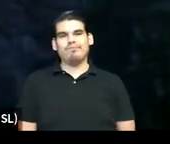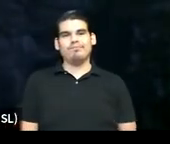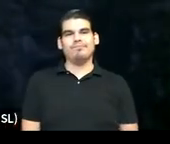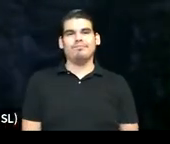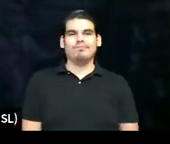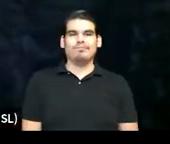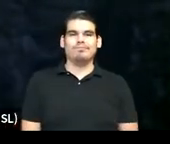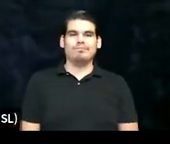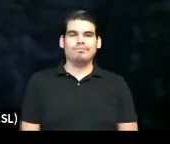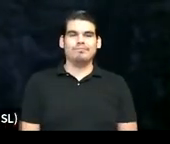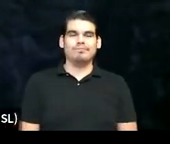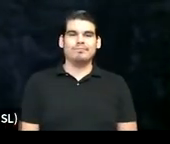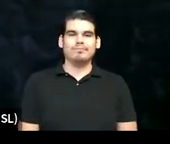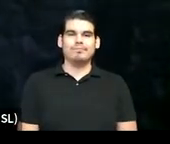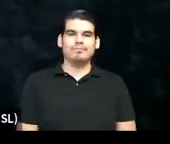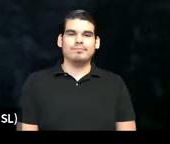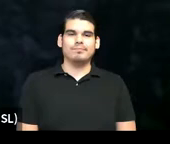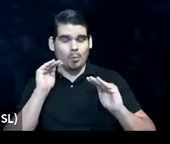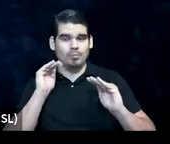So we're going to go ahead and come back together